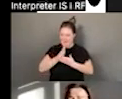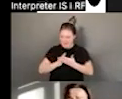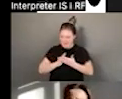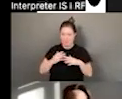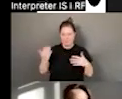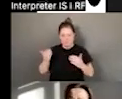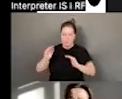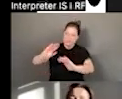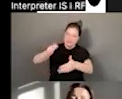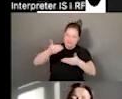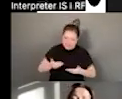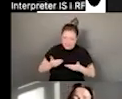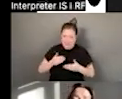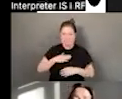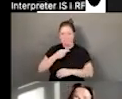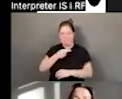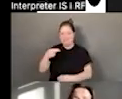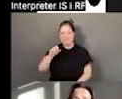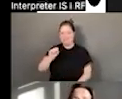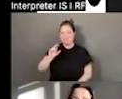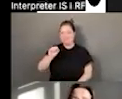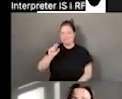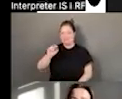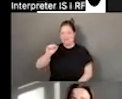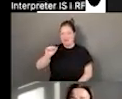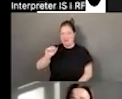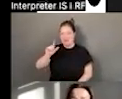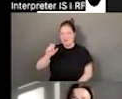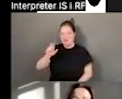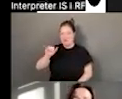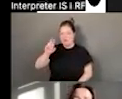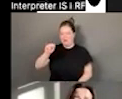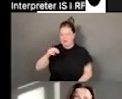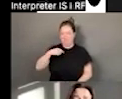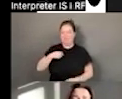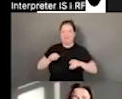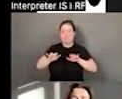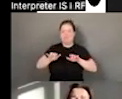And my name is Susanna Laurin and I'm the Chief Research and Innovation Officer at Funka.